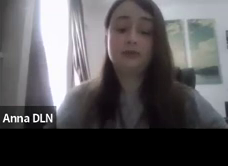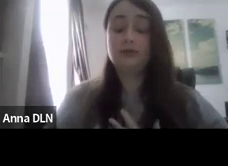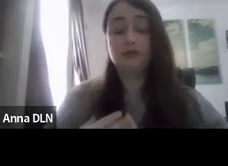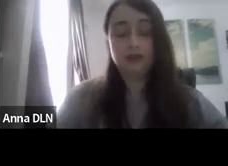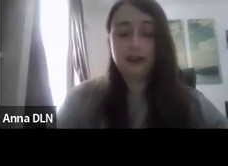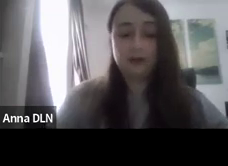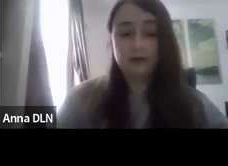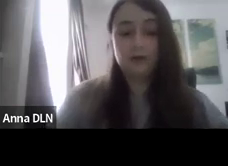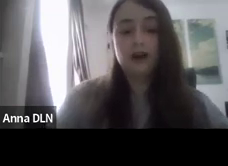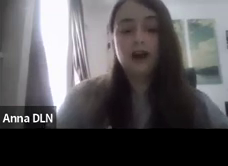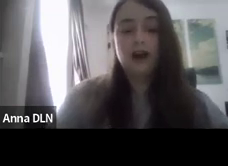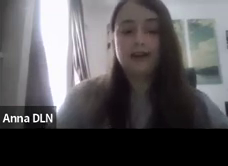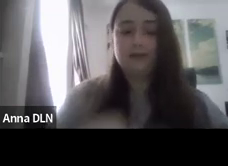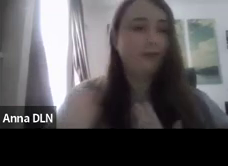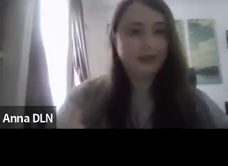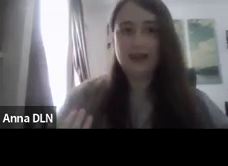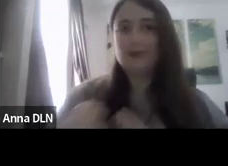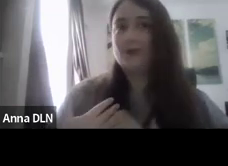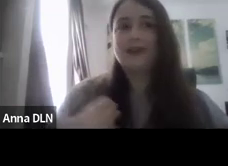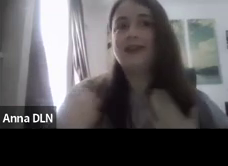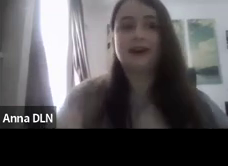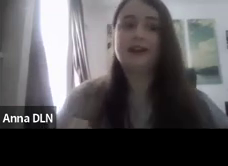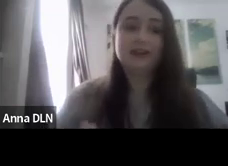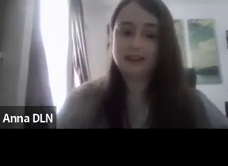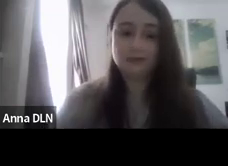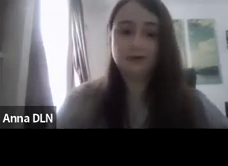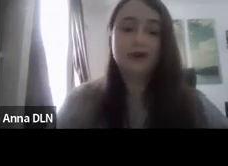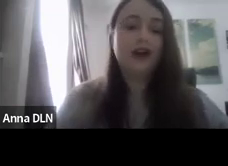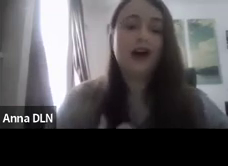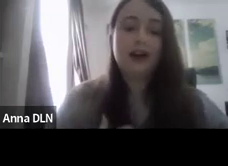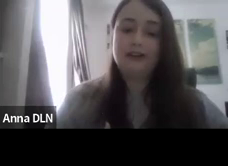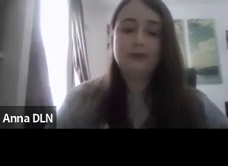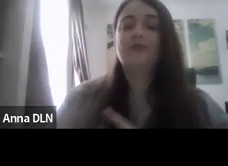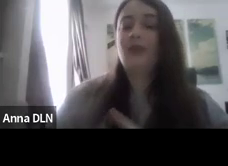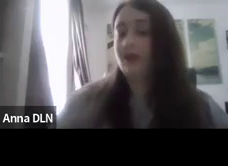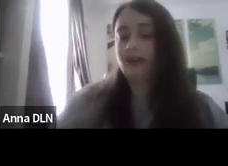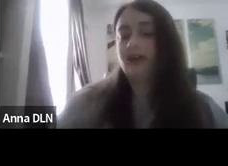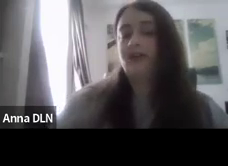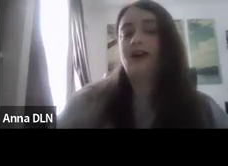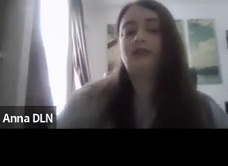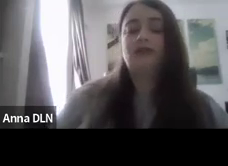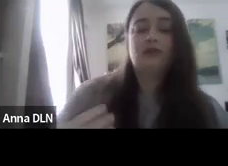design was also really helpful. Like, my exams were already entirely accessible. And whilst at undergrad,